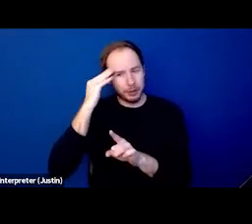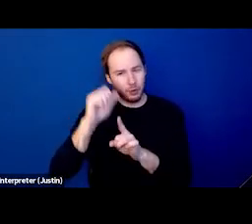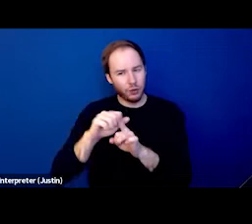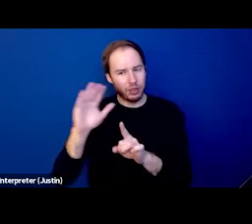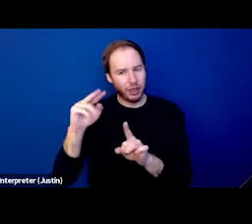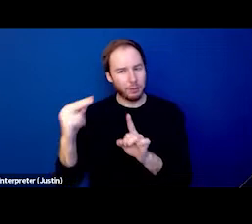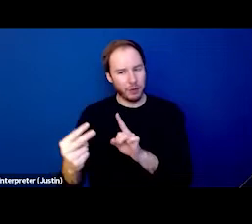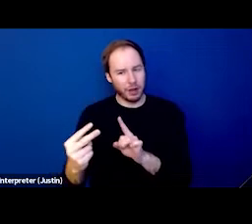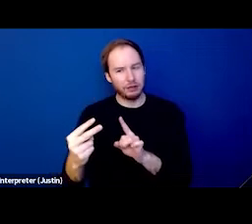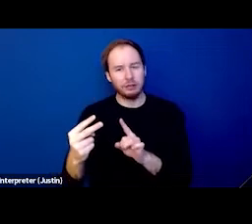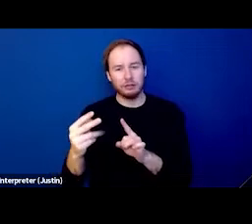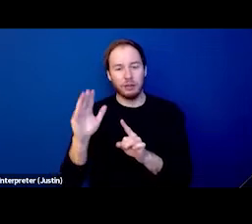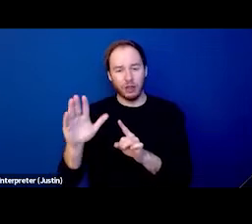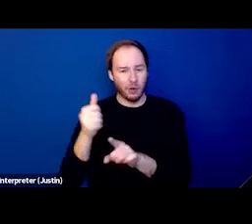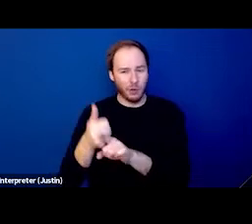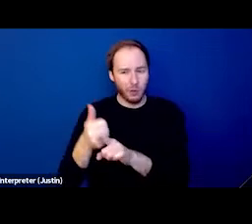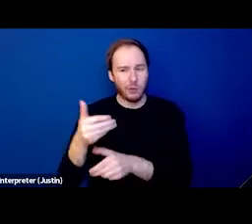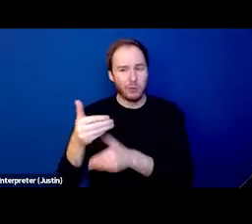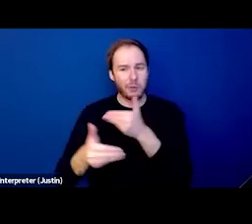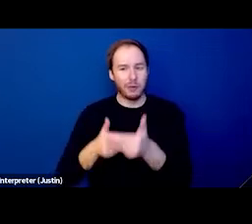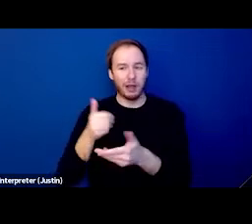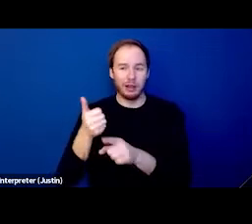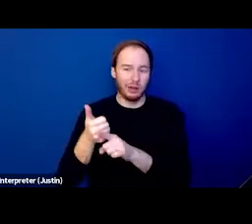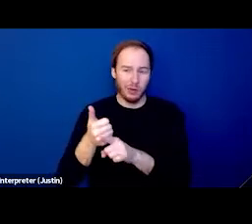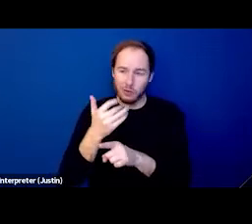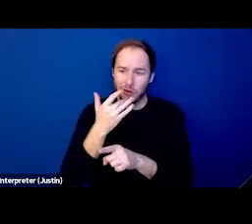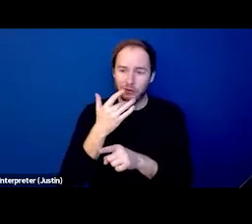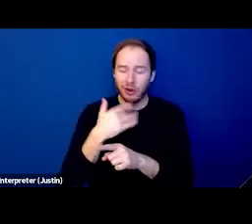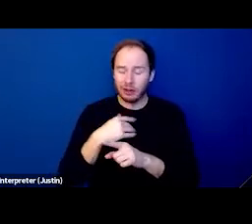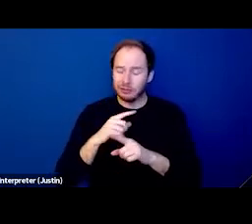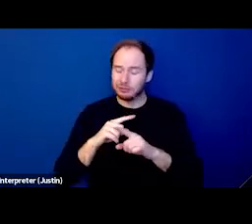of their pace and the complexities of their work environment